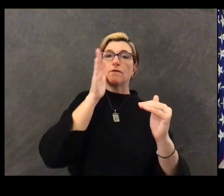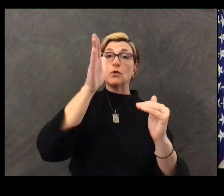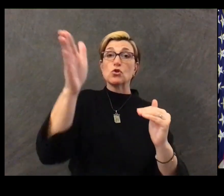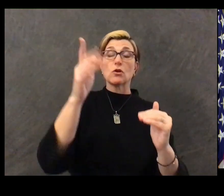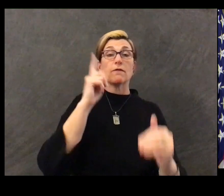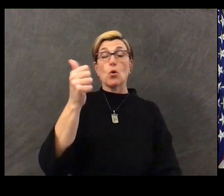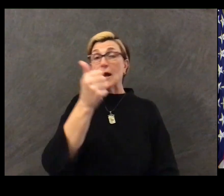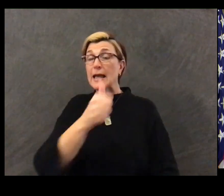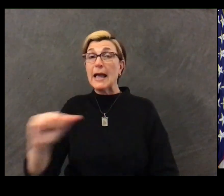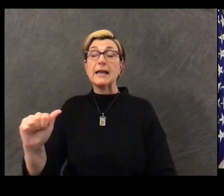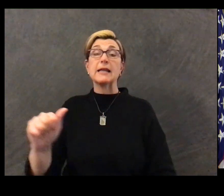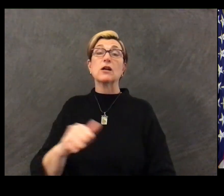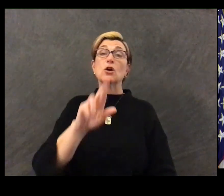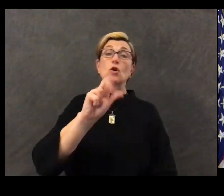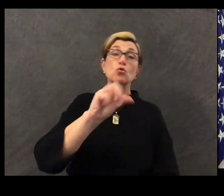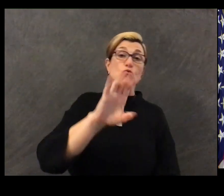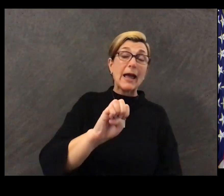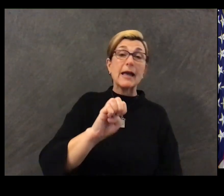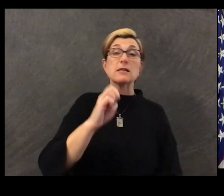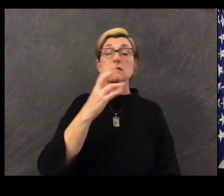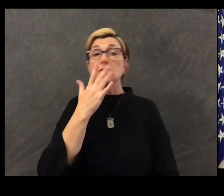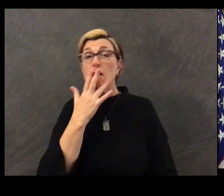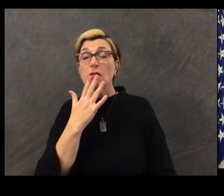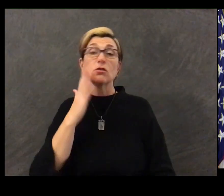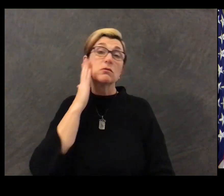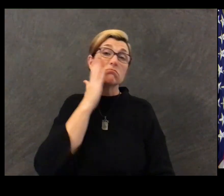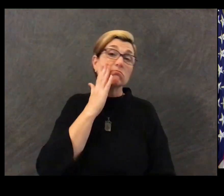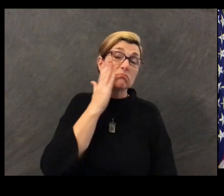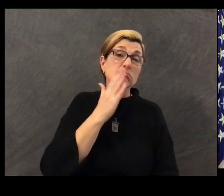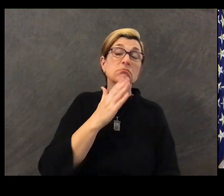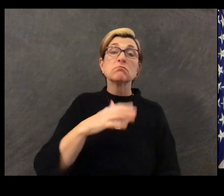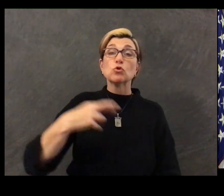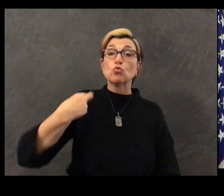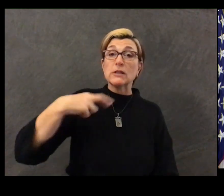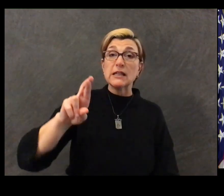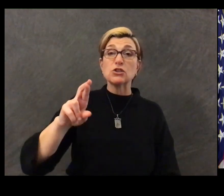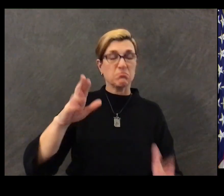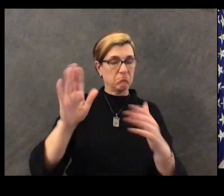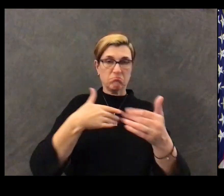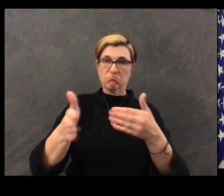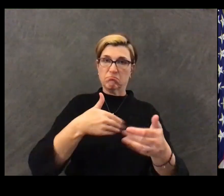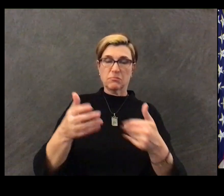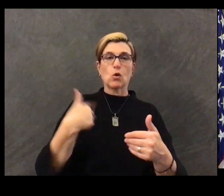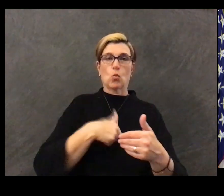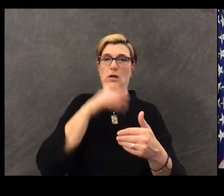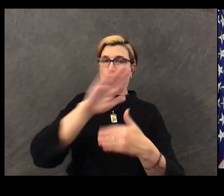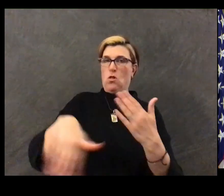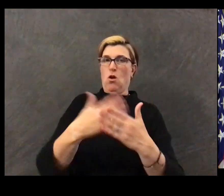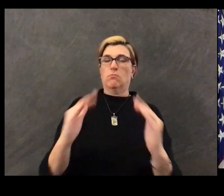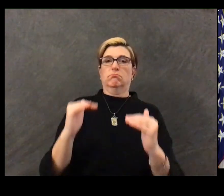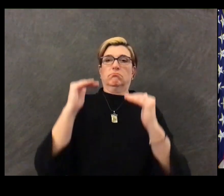before our nation was attacked by this horrible enemy our african-american